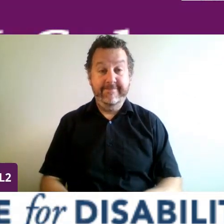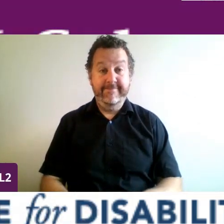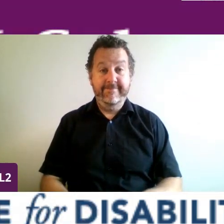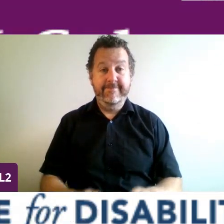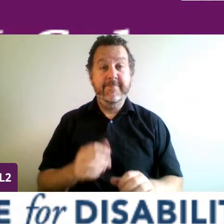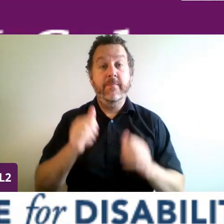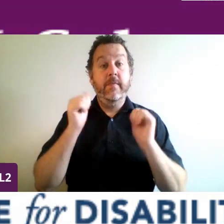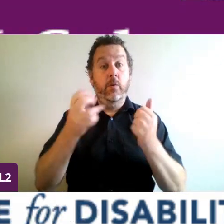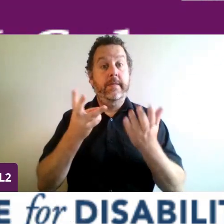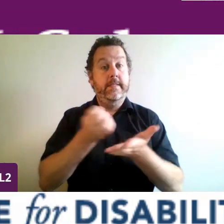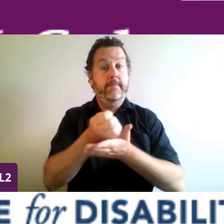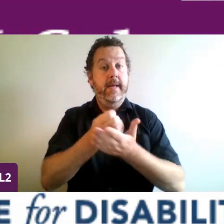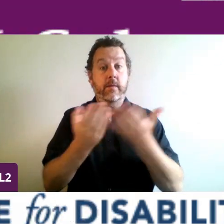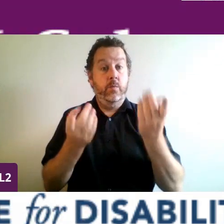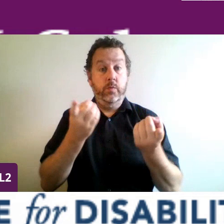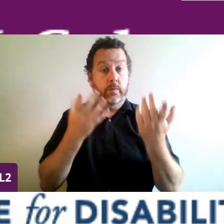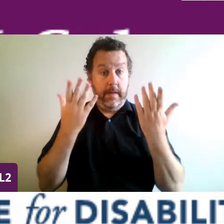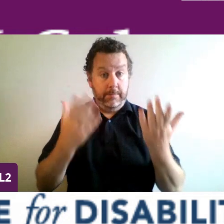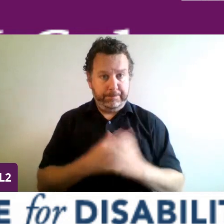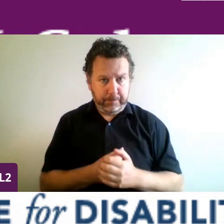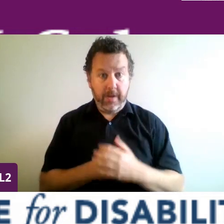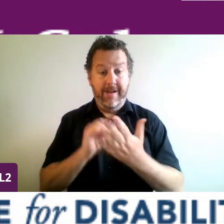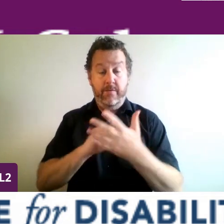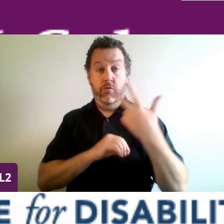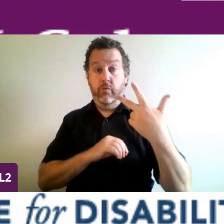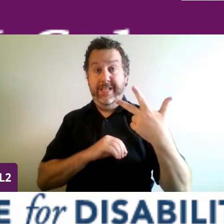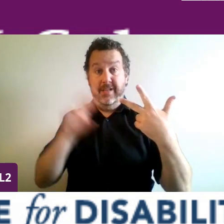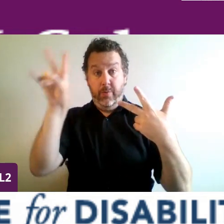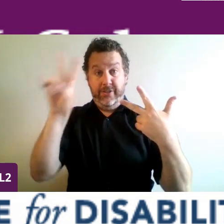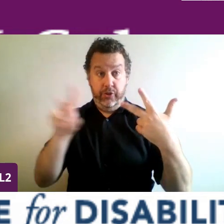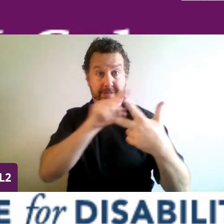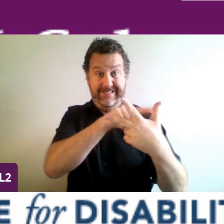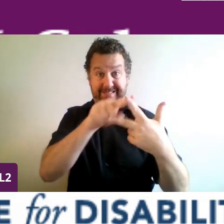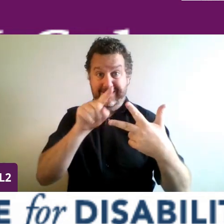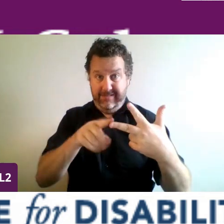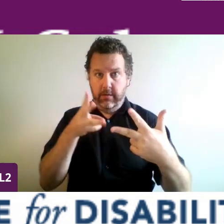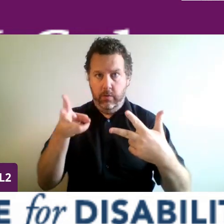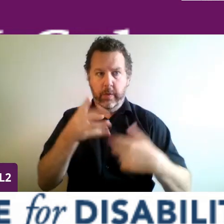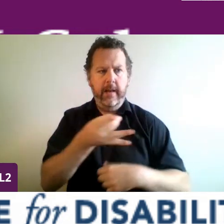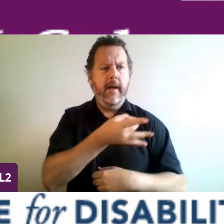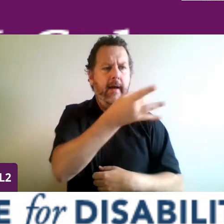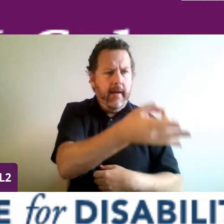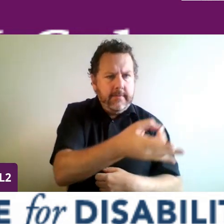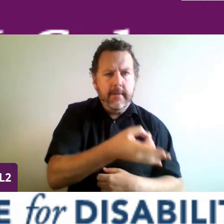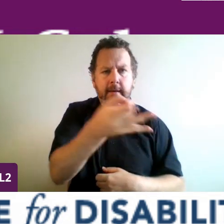excited to share their insights with you the audience. So, I will explain how this works.